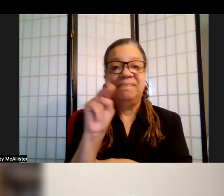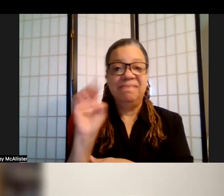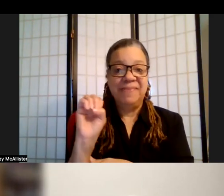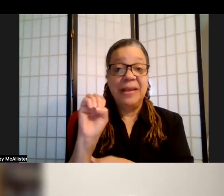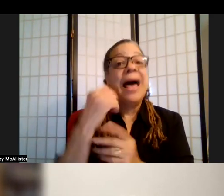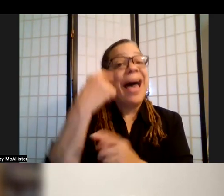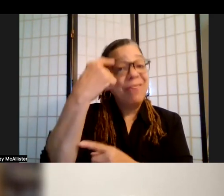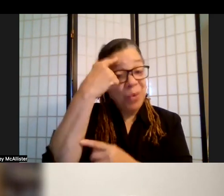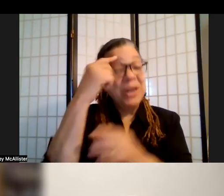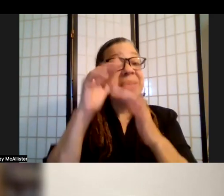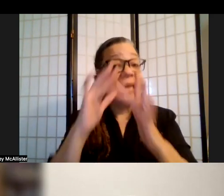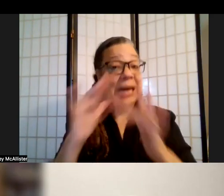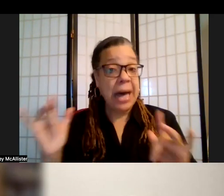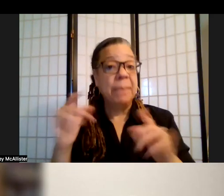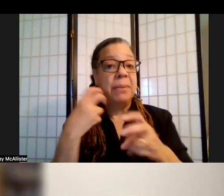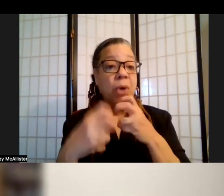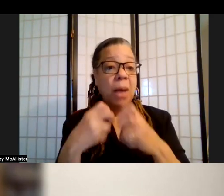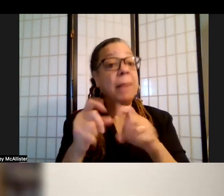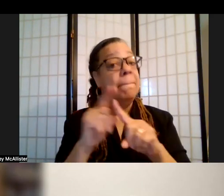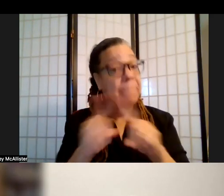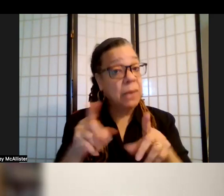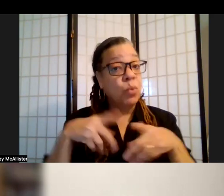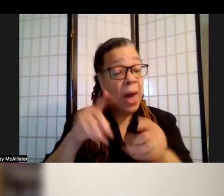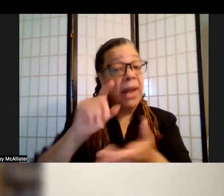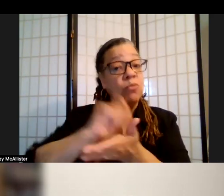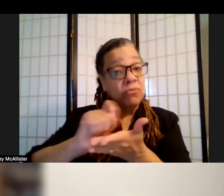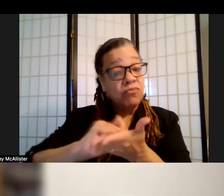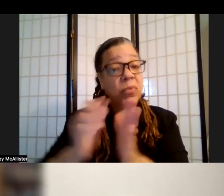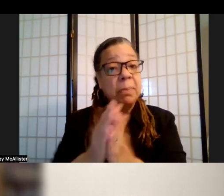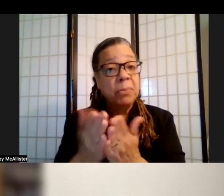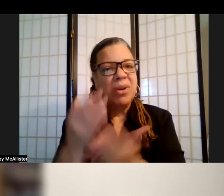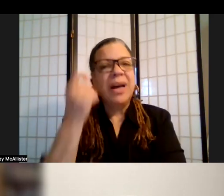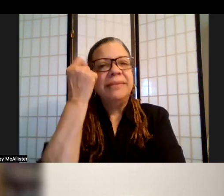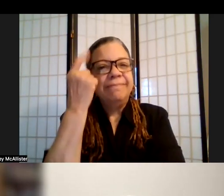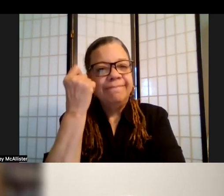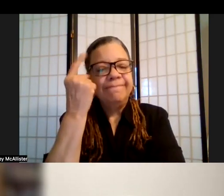and it is. But during the course of writing of the book, I realized, and I learned, that